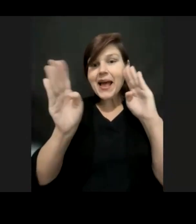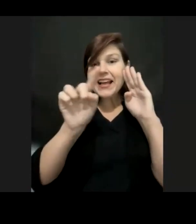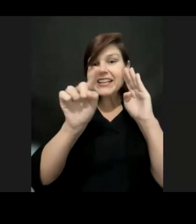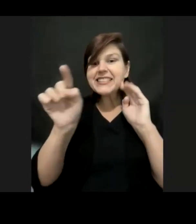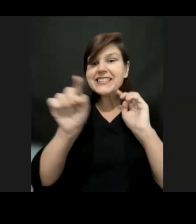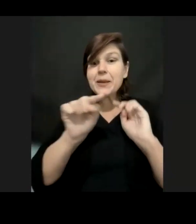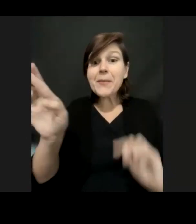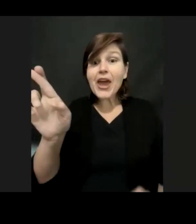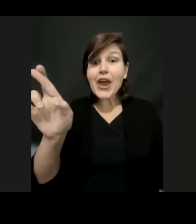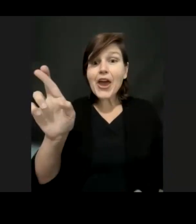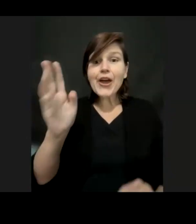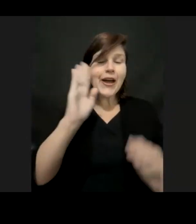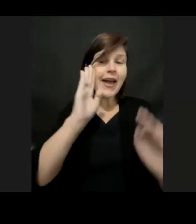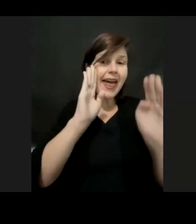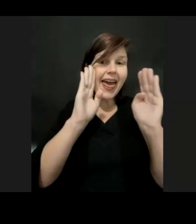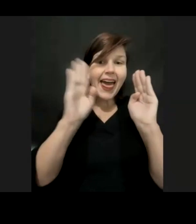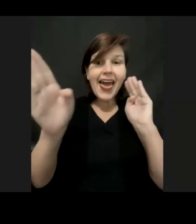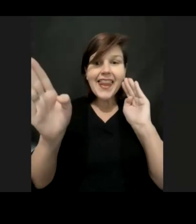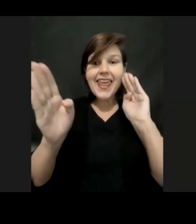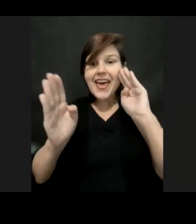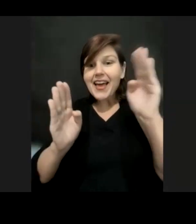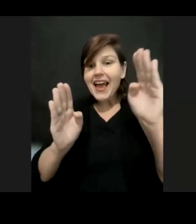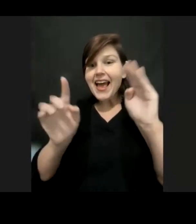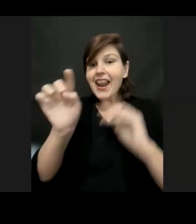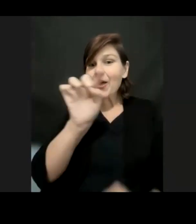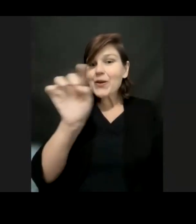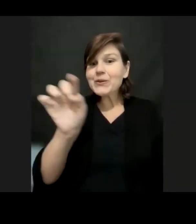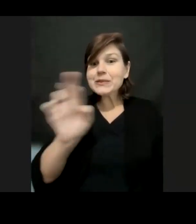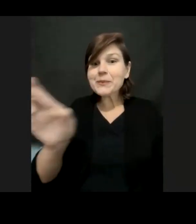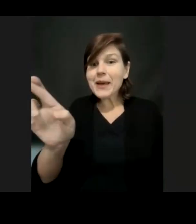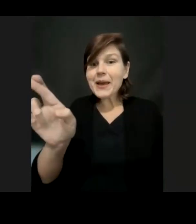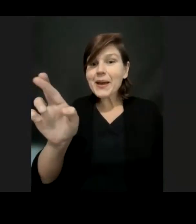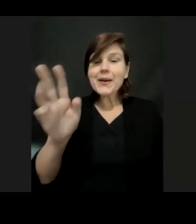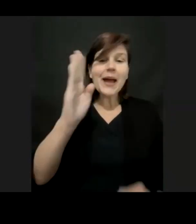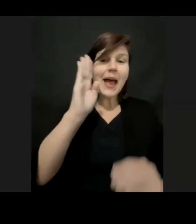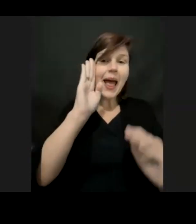Zamir, whoop! Hello, hello, hello, Zamir.